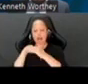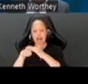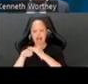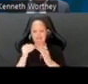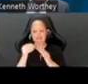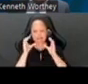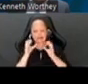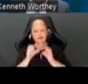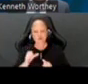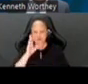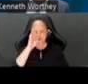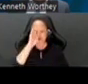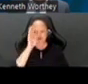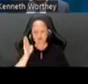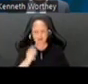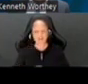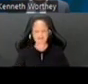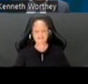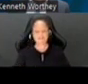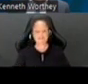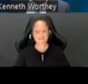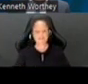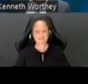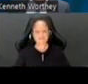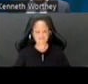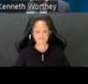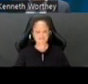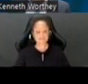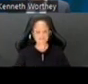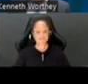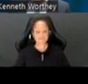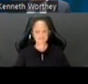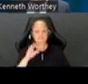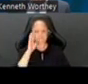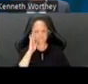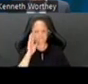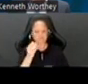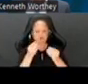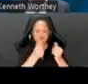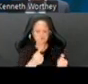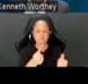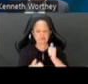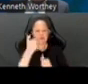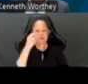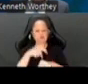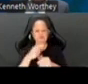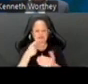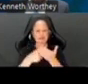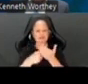Next slide please. I'm going to spend most of my time talking about Money Smart for adults